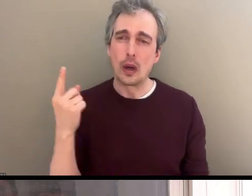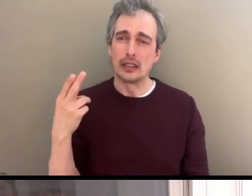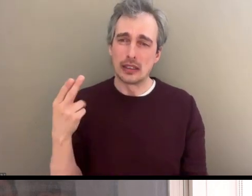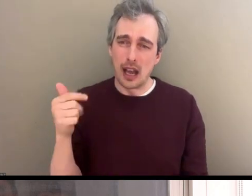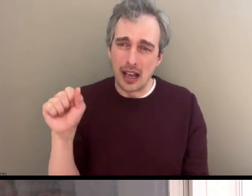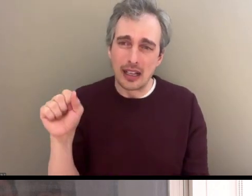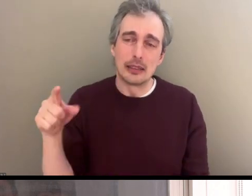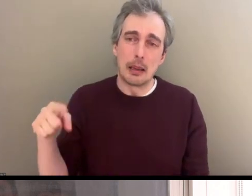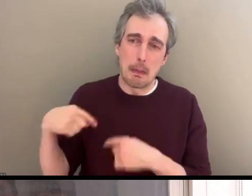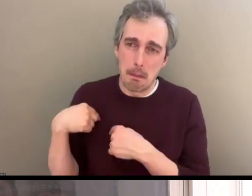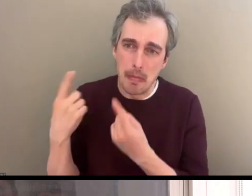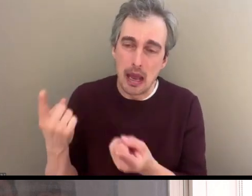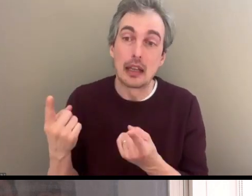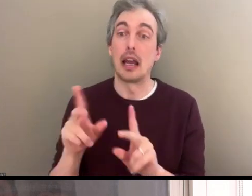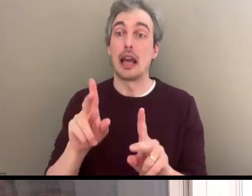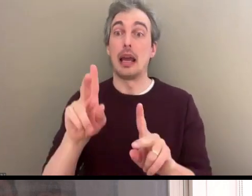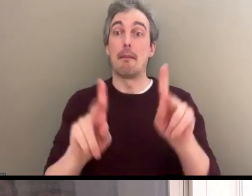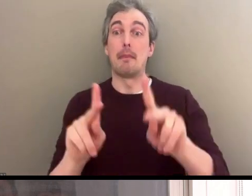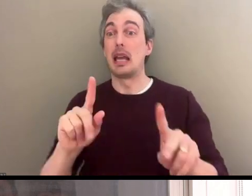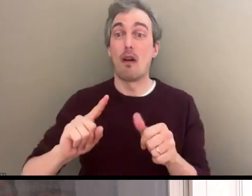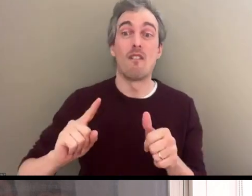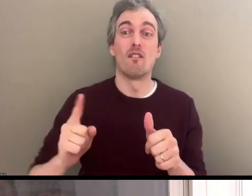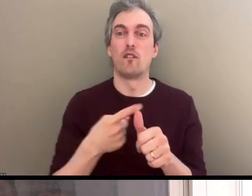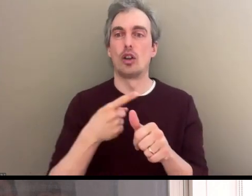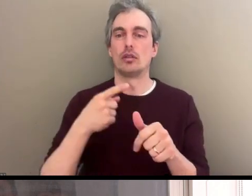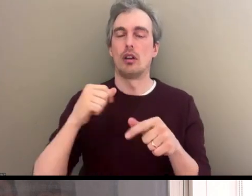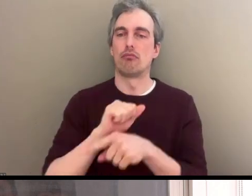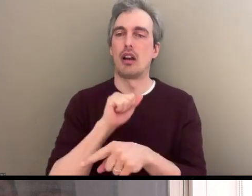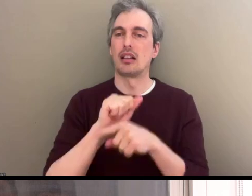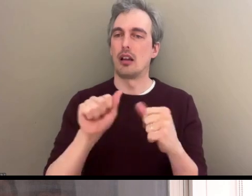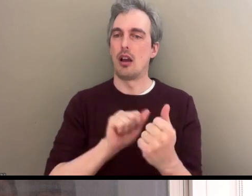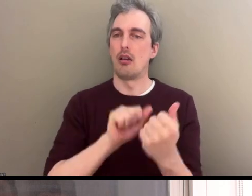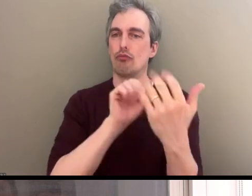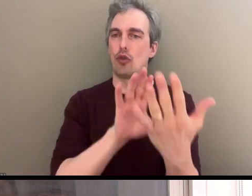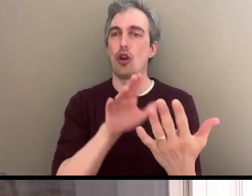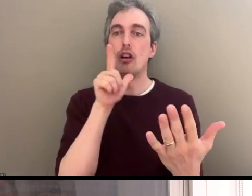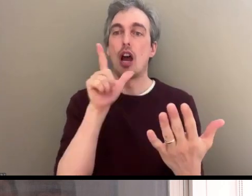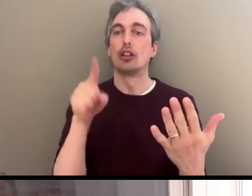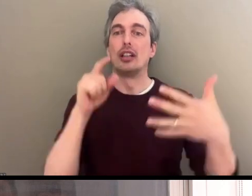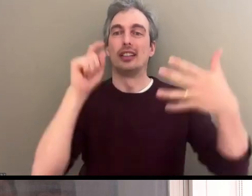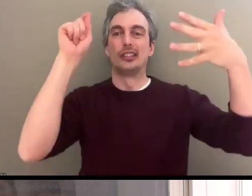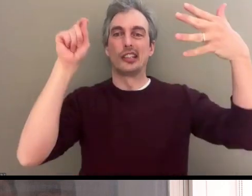It's not just a checklist of things to check off. You need to make sure it's usable by actual people.